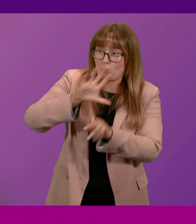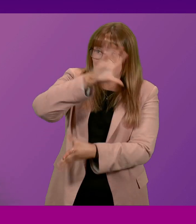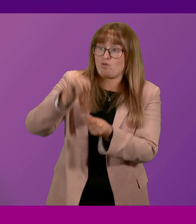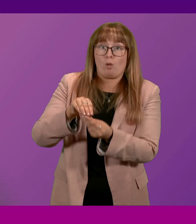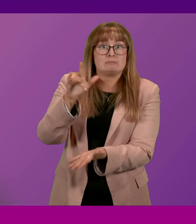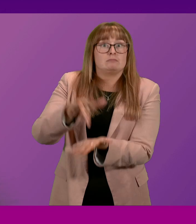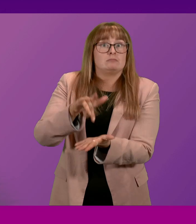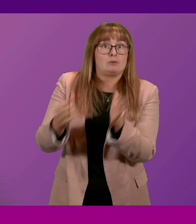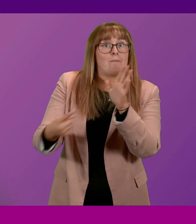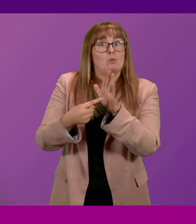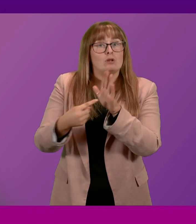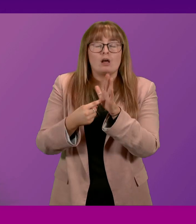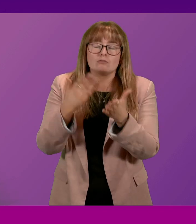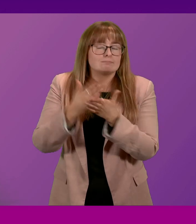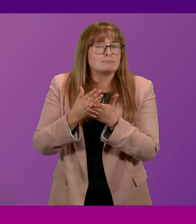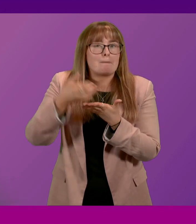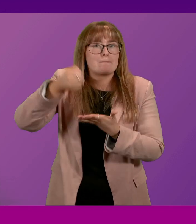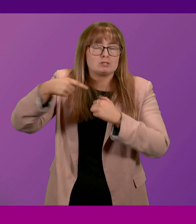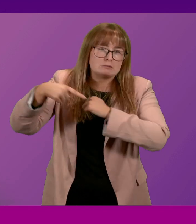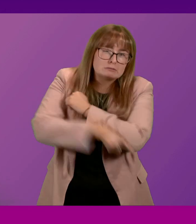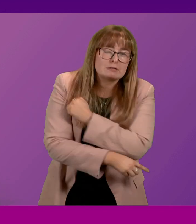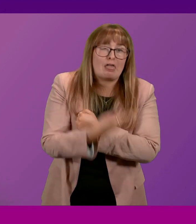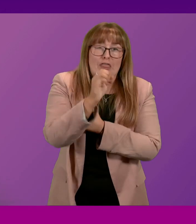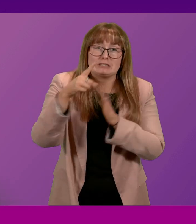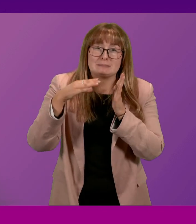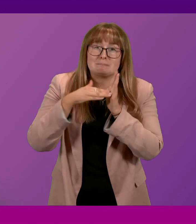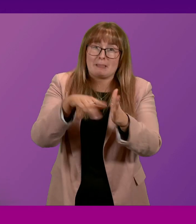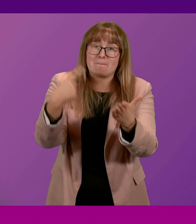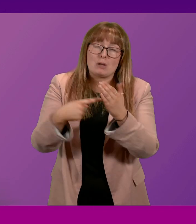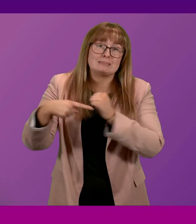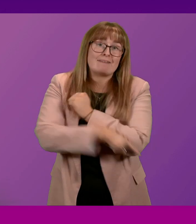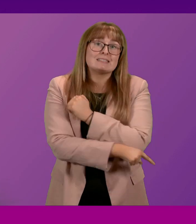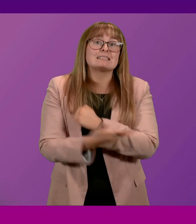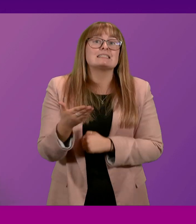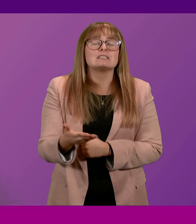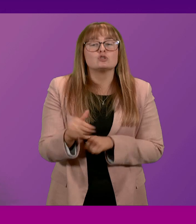faces a budget deficit of up to £30 million. In the short term,